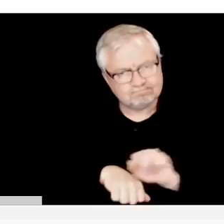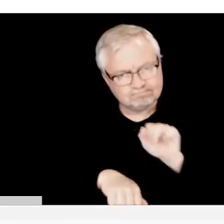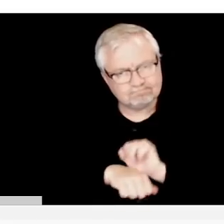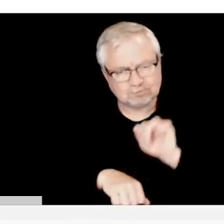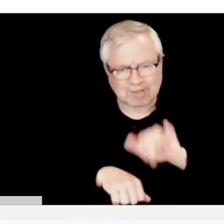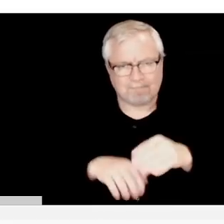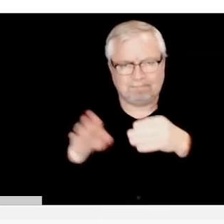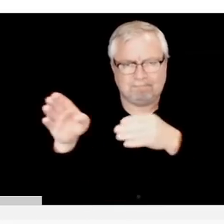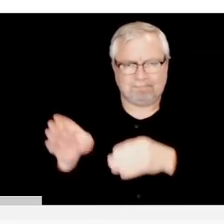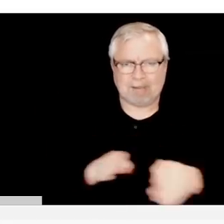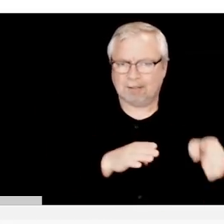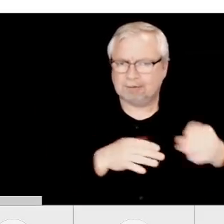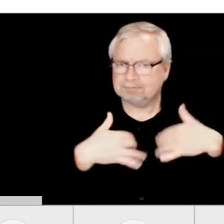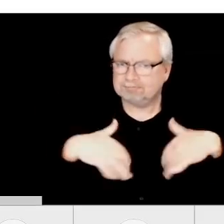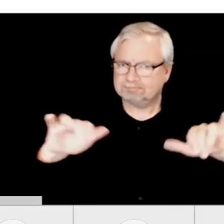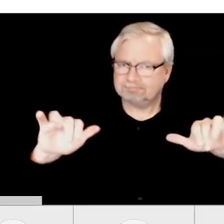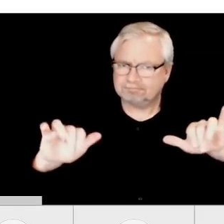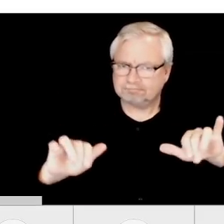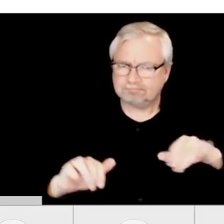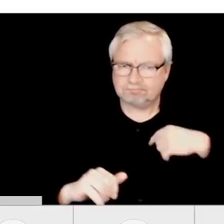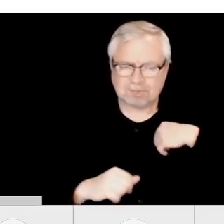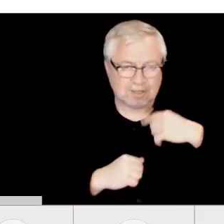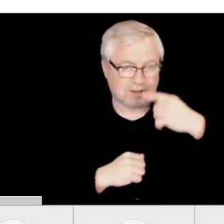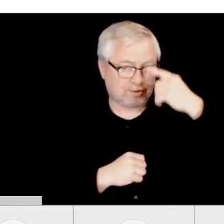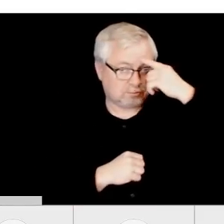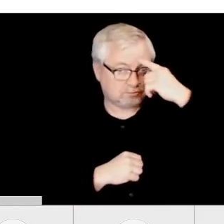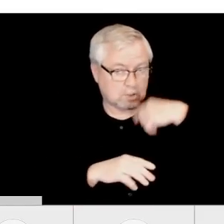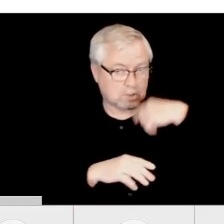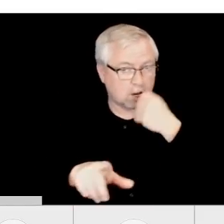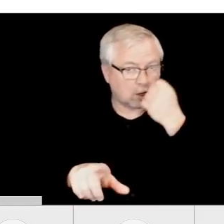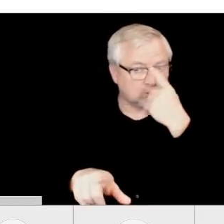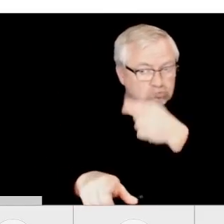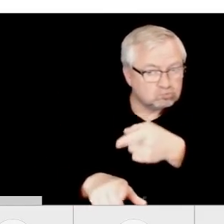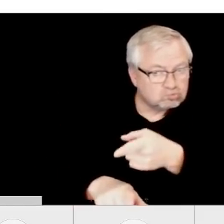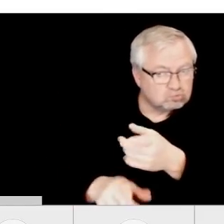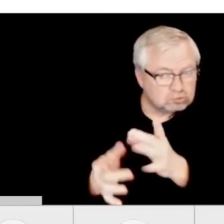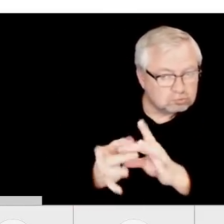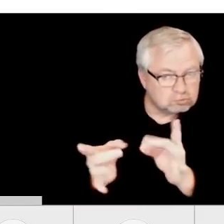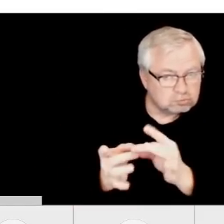So I think if I'm understanding what Dr. Enns is saying, that the model